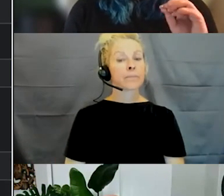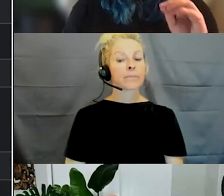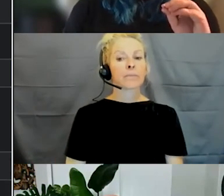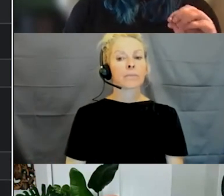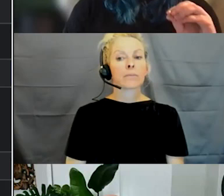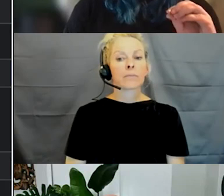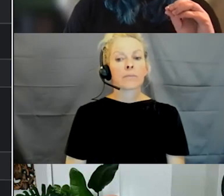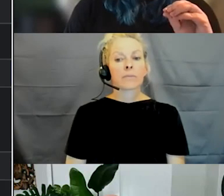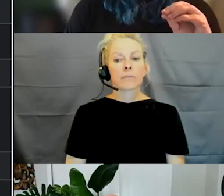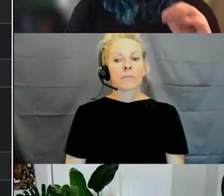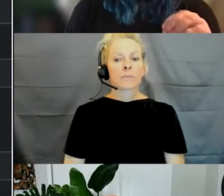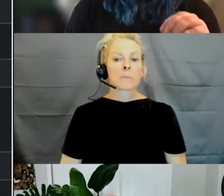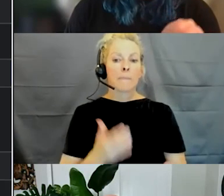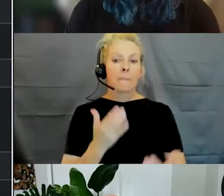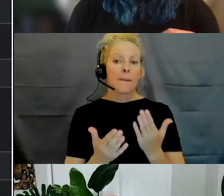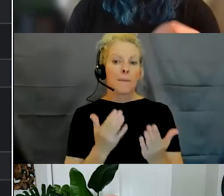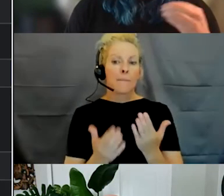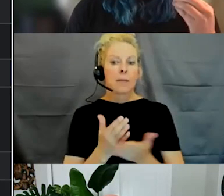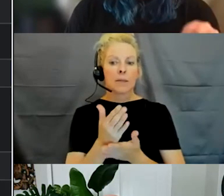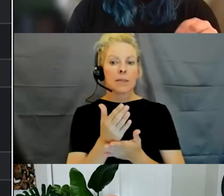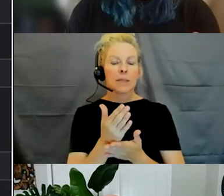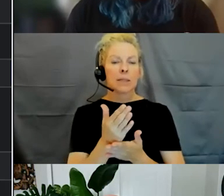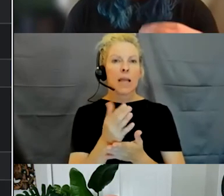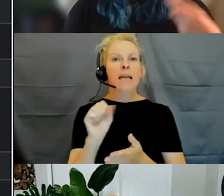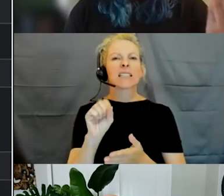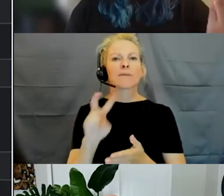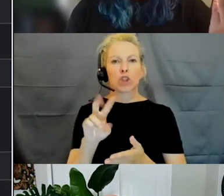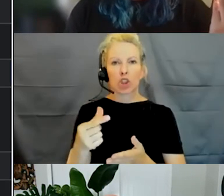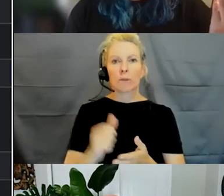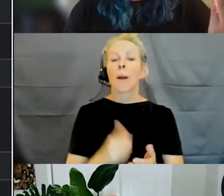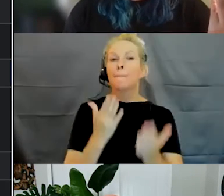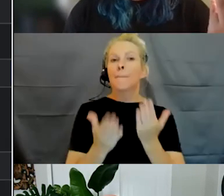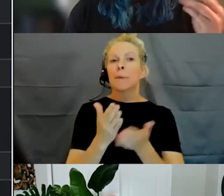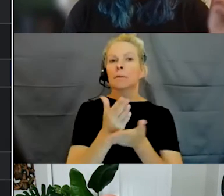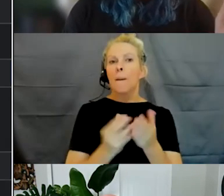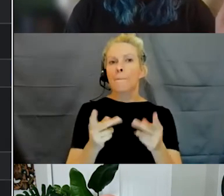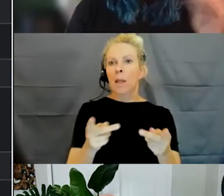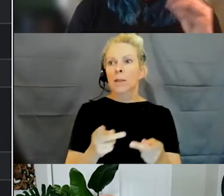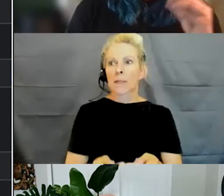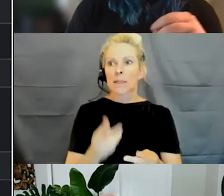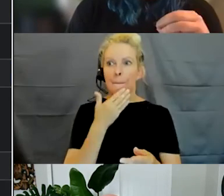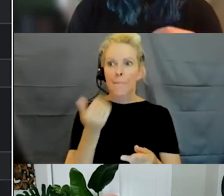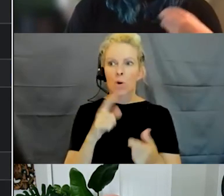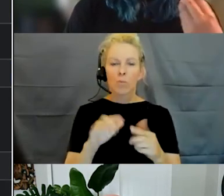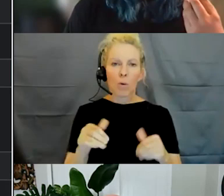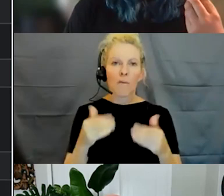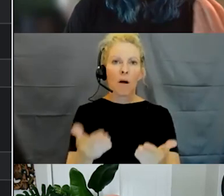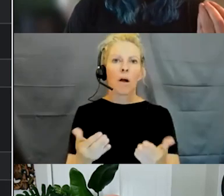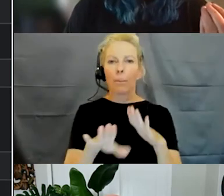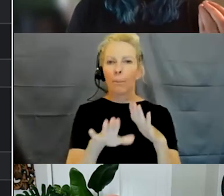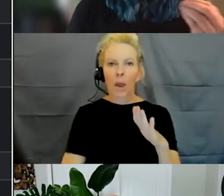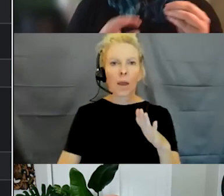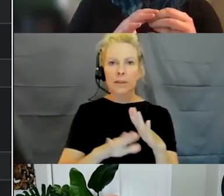are may be some places where it might be better to provide a really basic description of that and